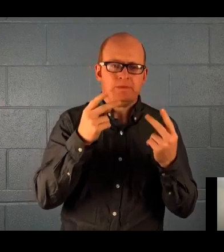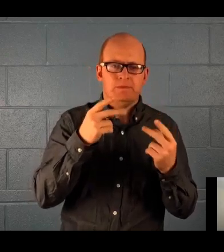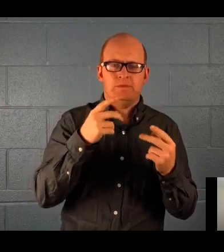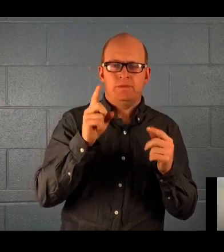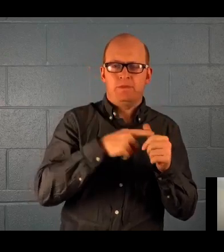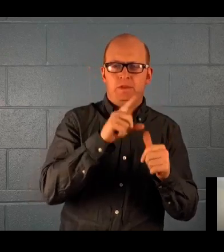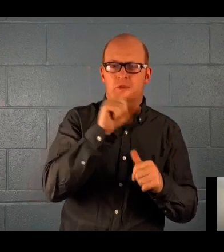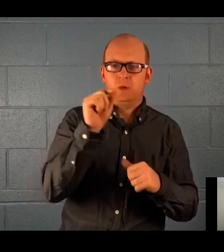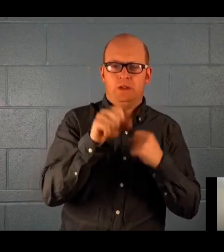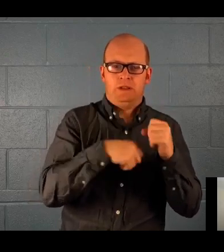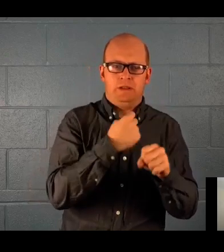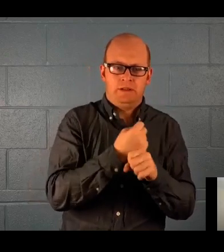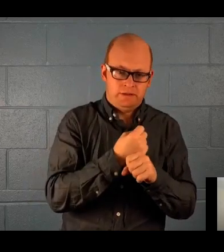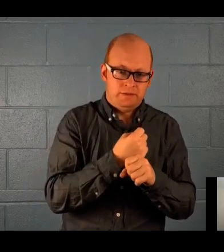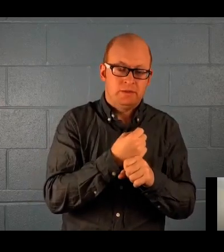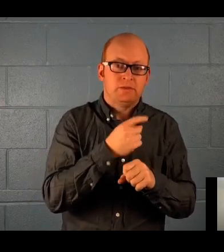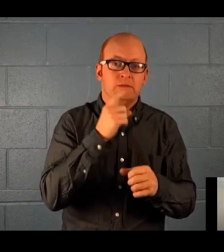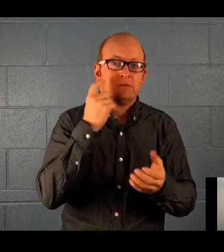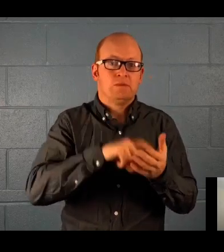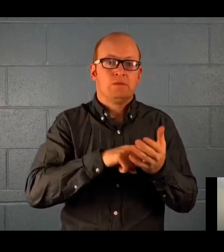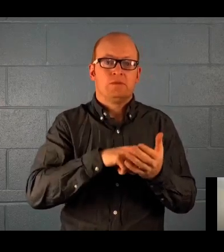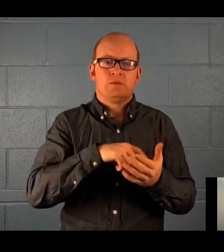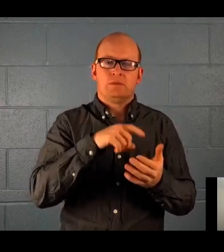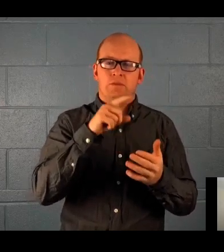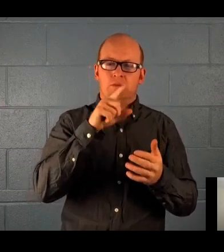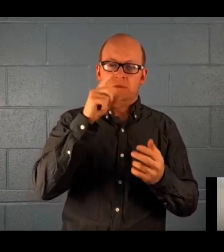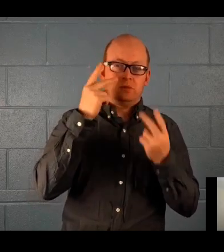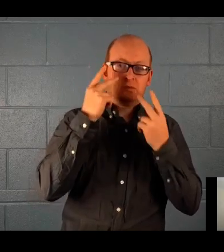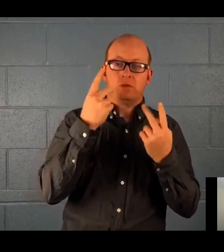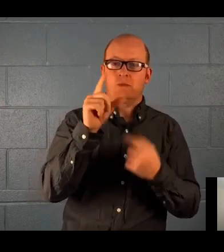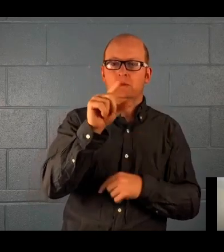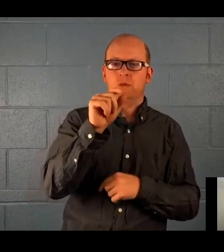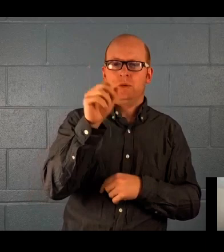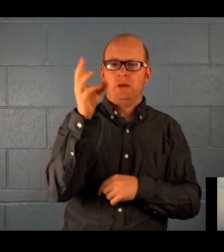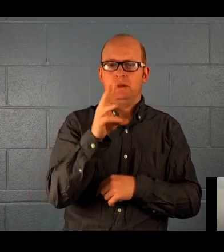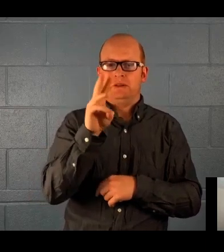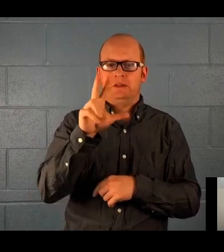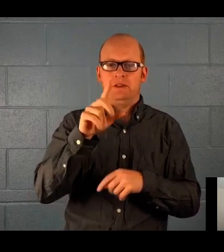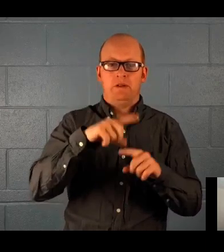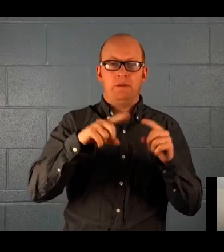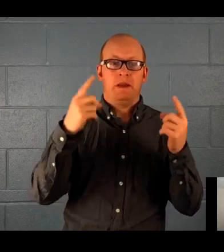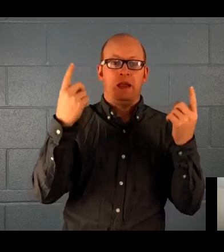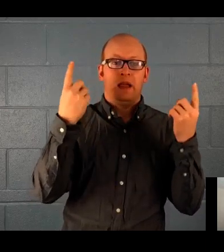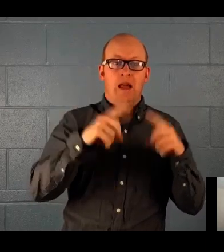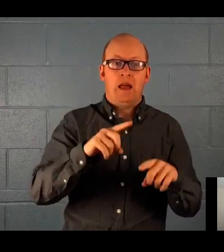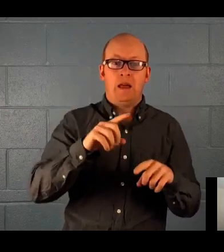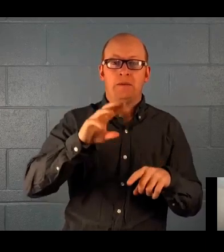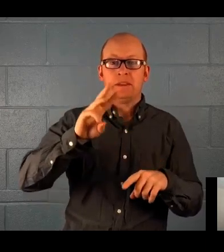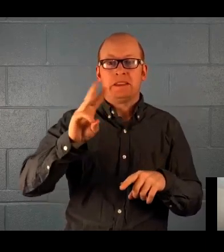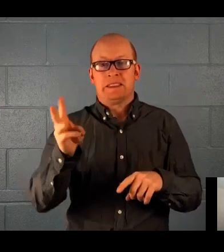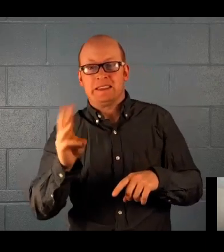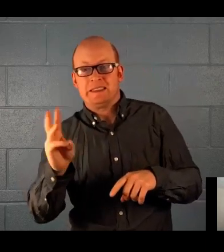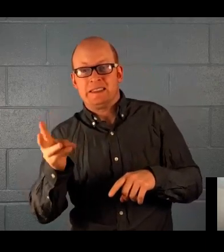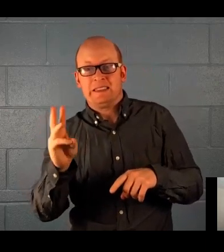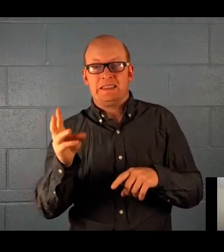on average, was about 20/63, but by the sixth decade had dropped to less than 20/200.